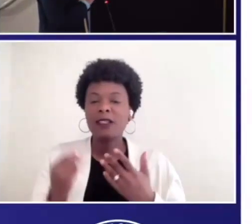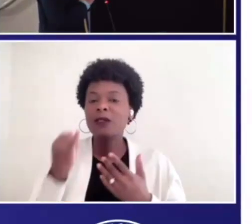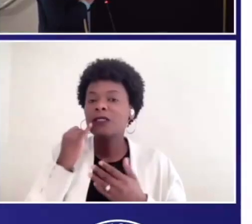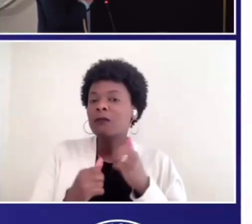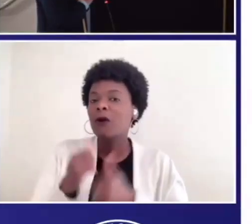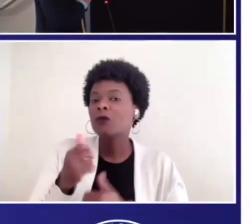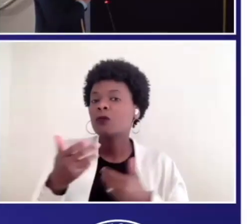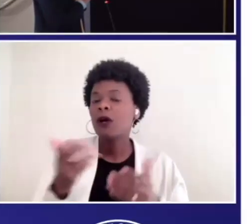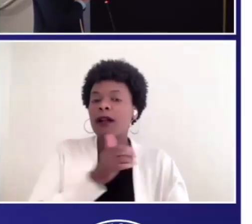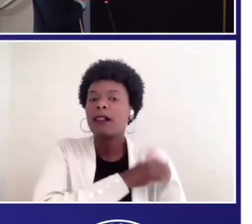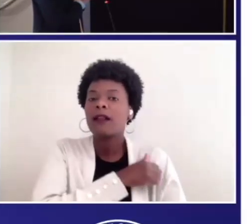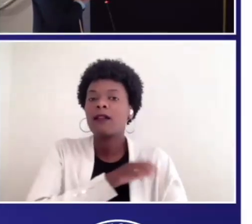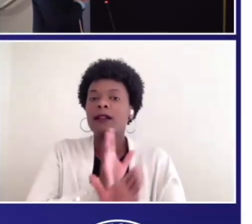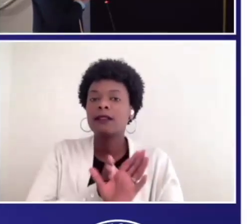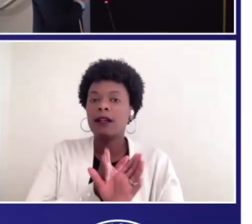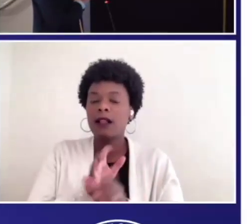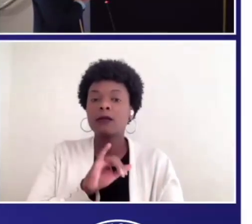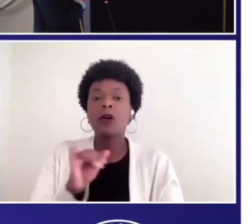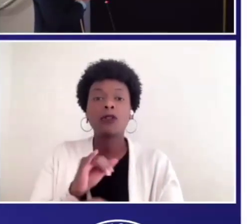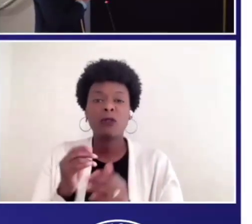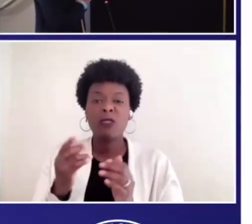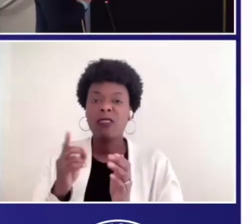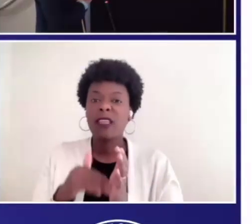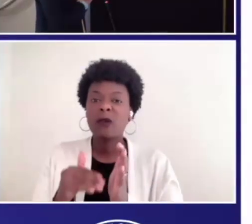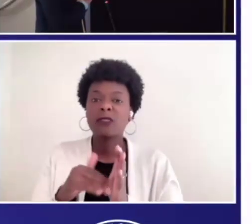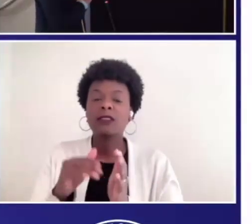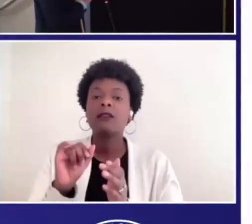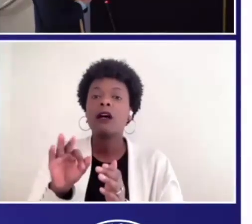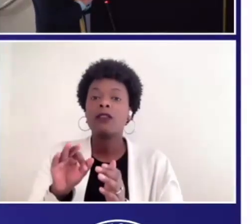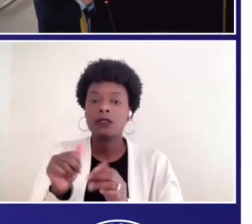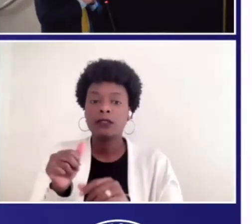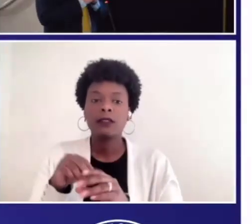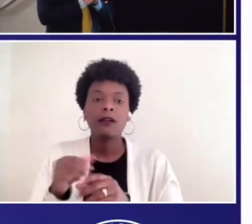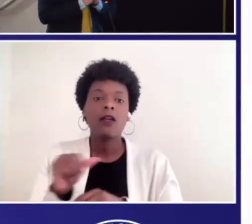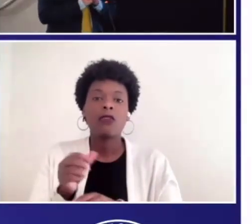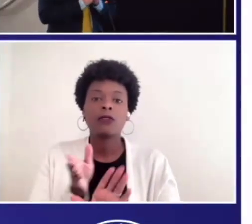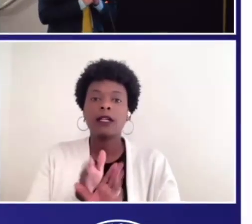psychology, but there are also thousands of other students who are in other psychology programs. And these are programs